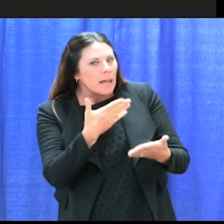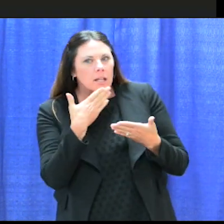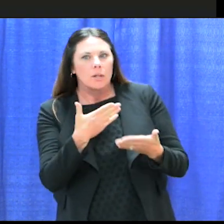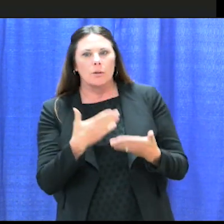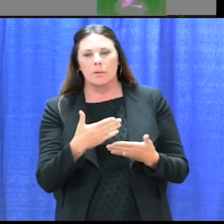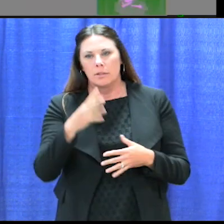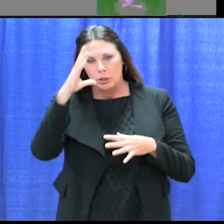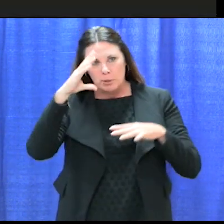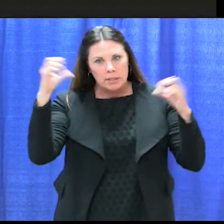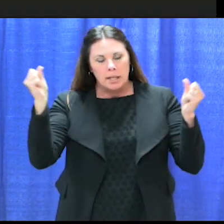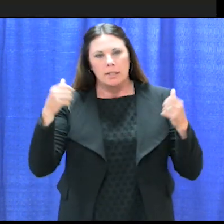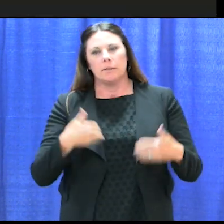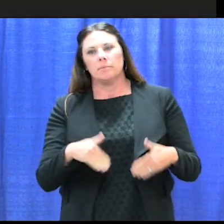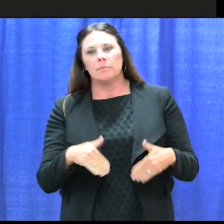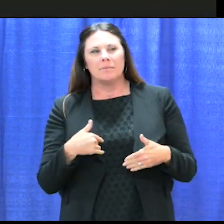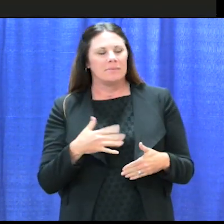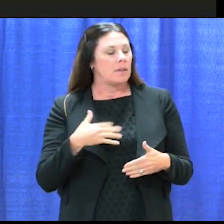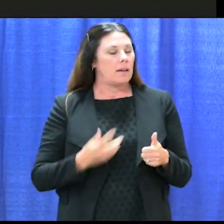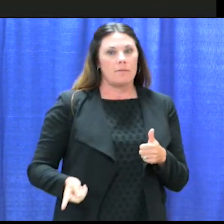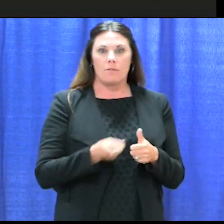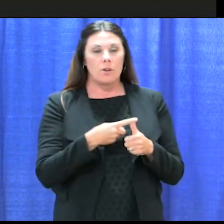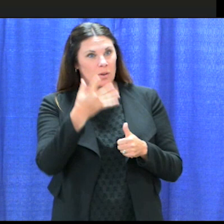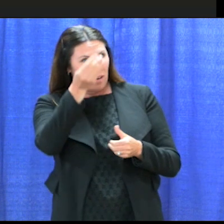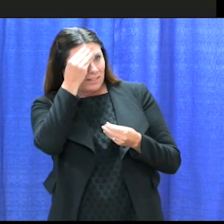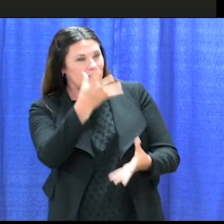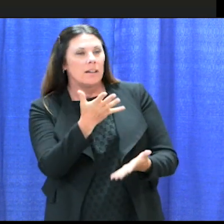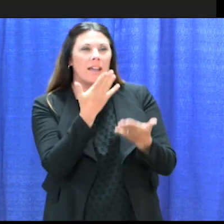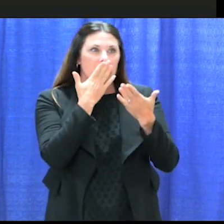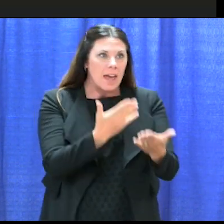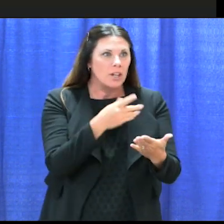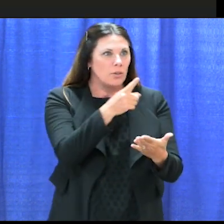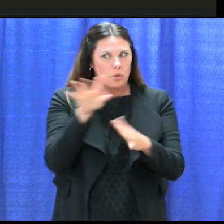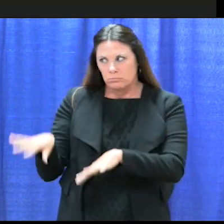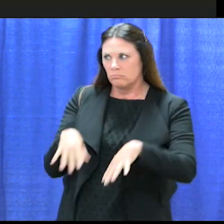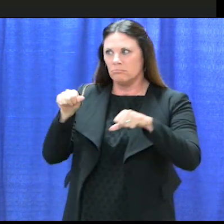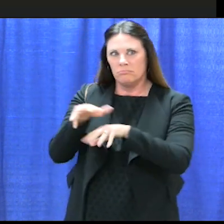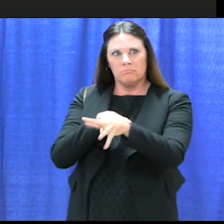Mr. Superintendent, I want our first and foremost say thank you for your leadership for convening us on this critical issue.